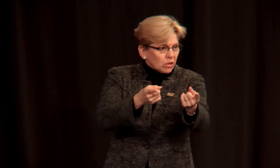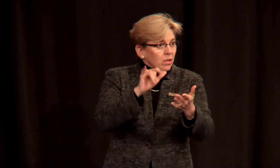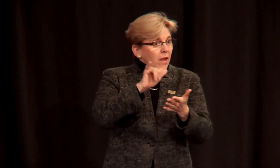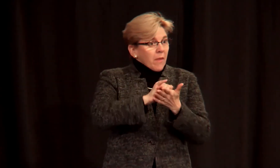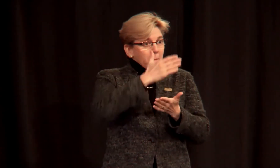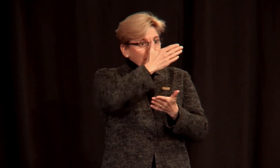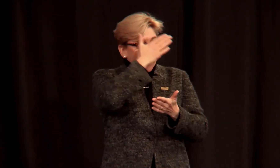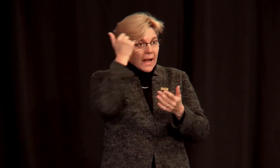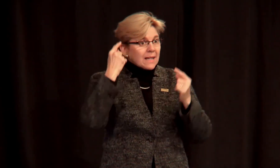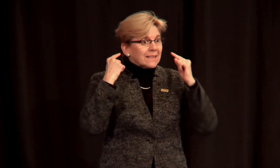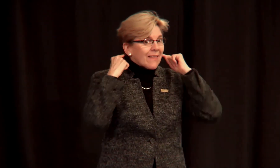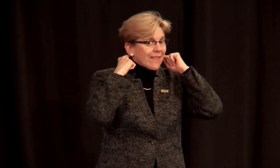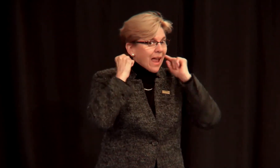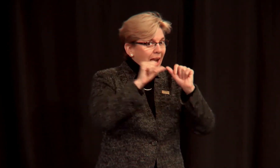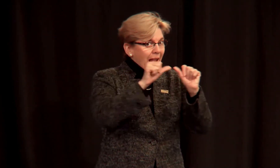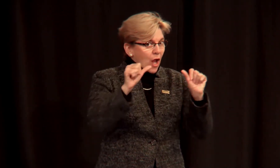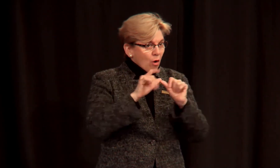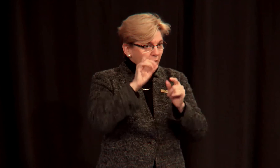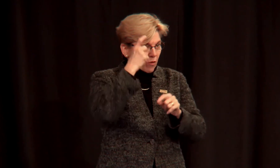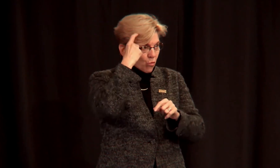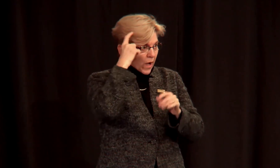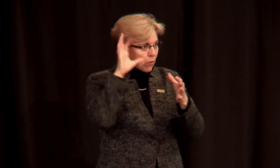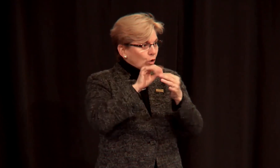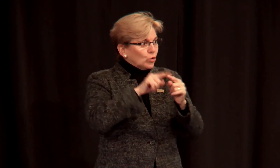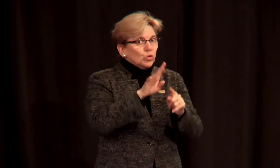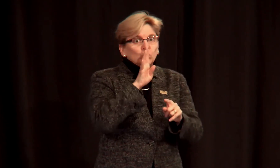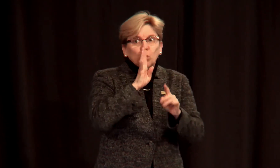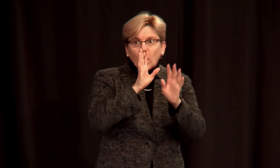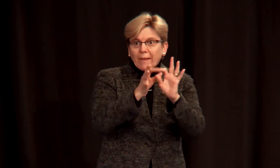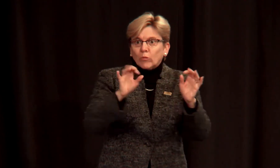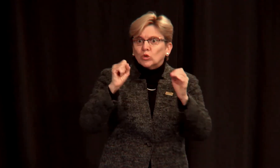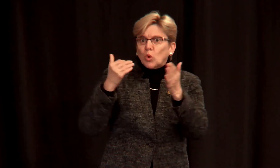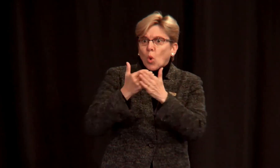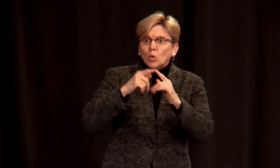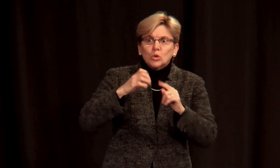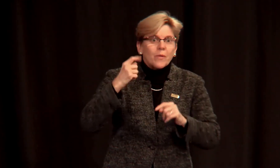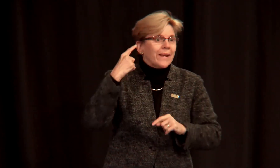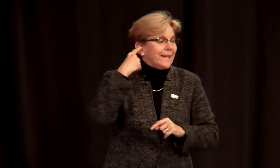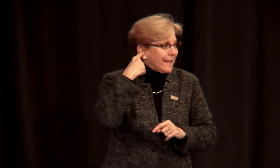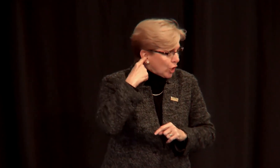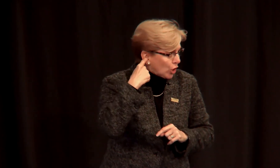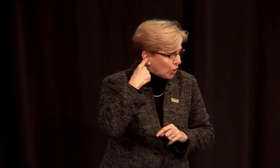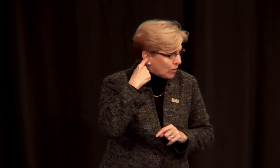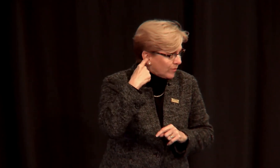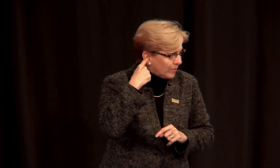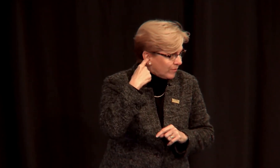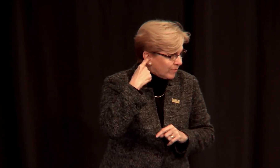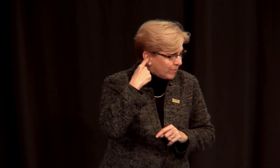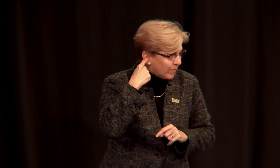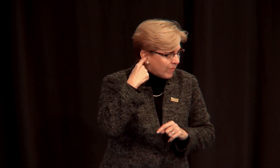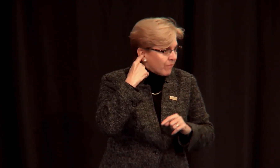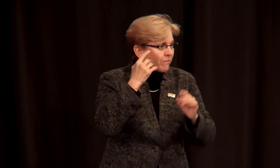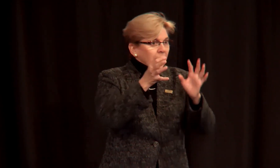that the auditory cortex was related to sound, hearing and